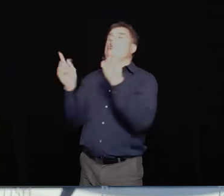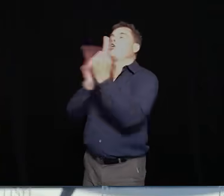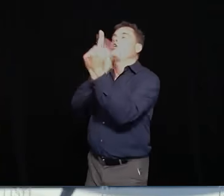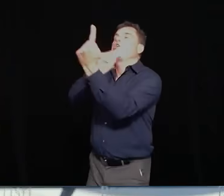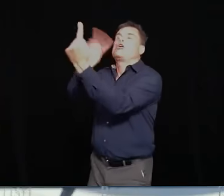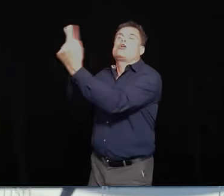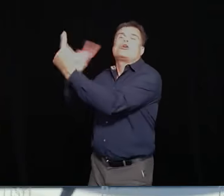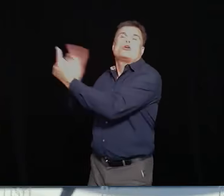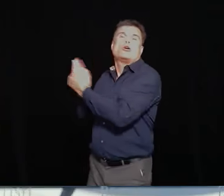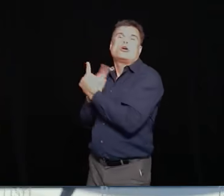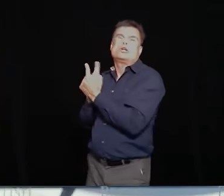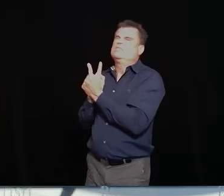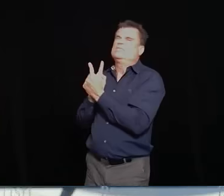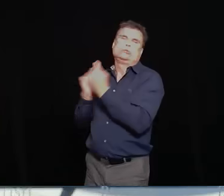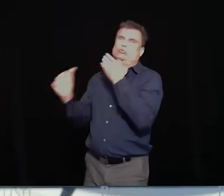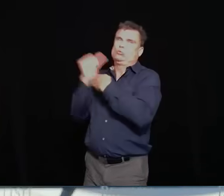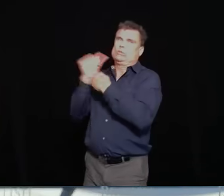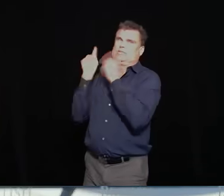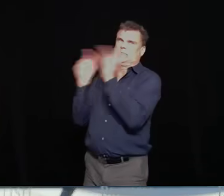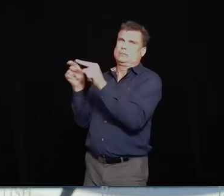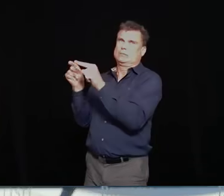have community transmission